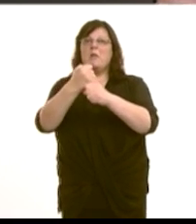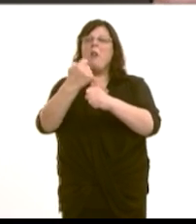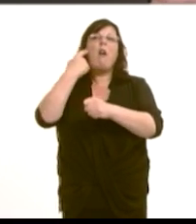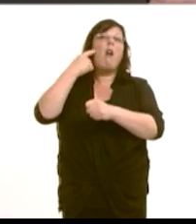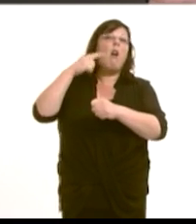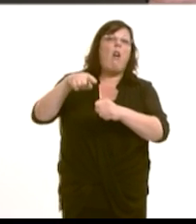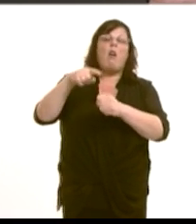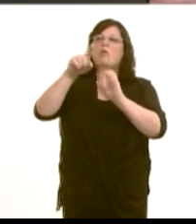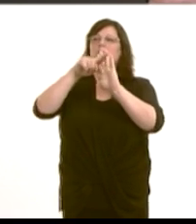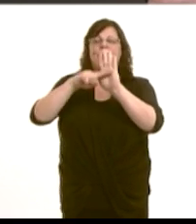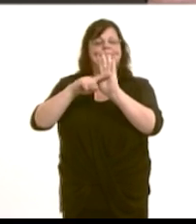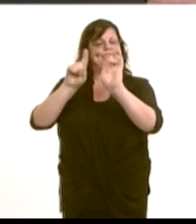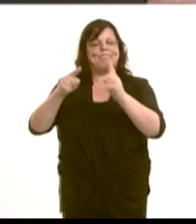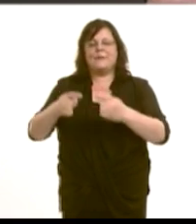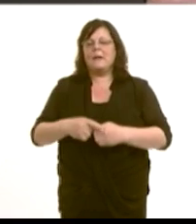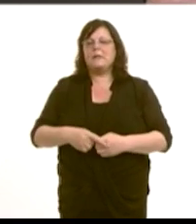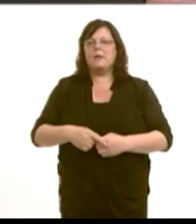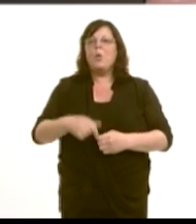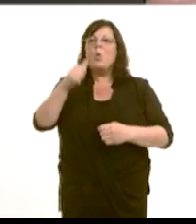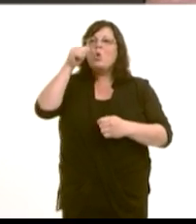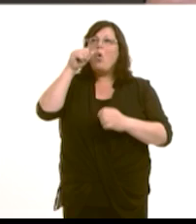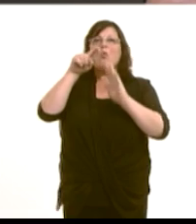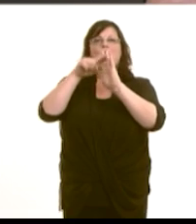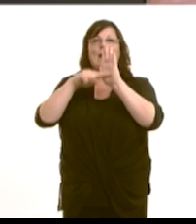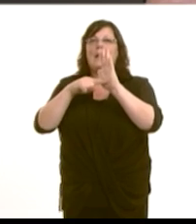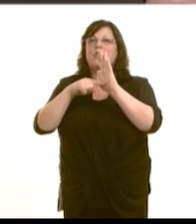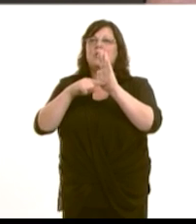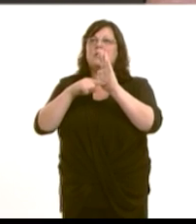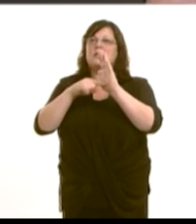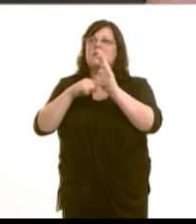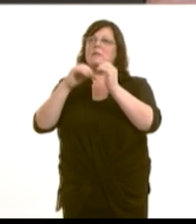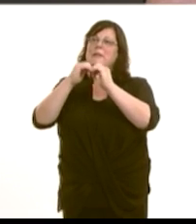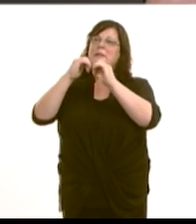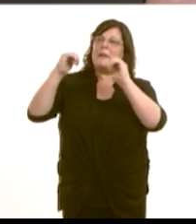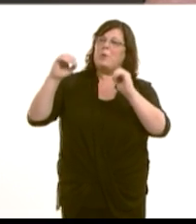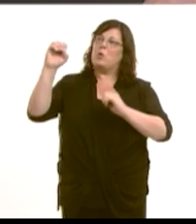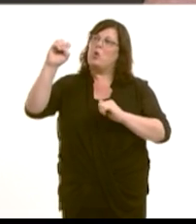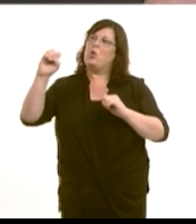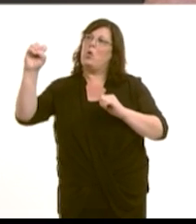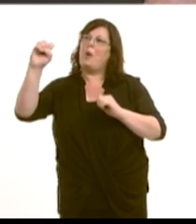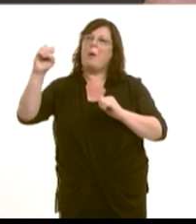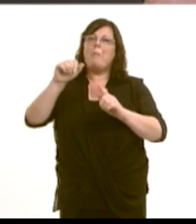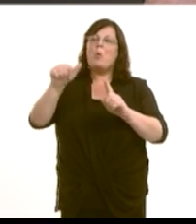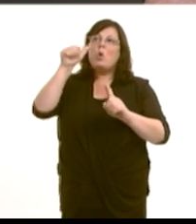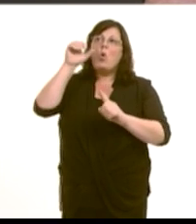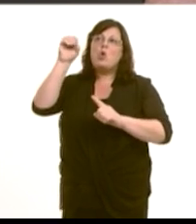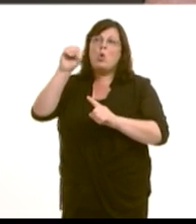While the regulations remain outside the EU, we will lose the vital enforcement that EU law provided.